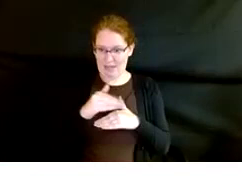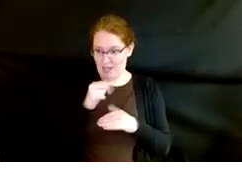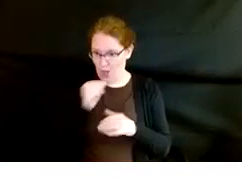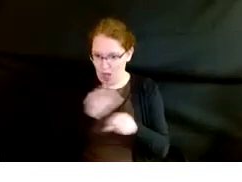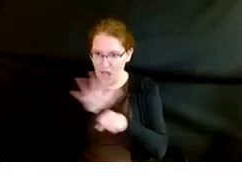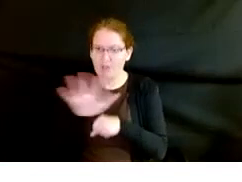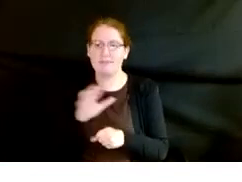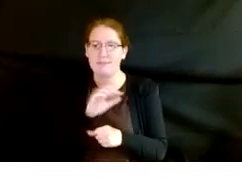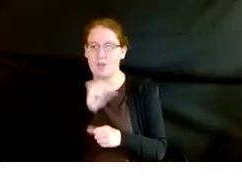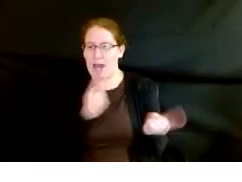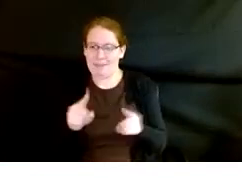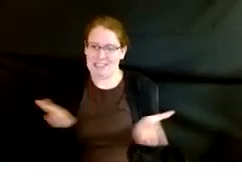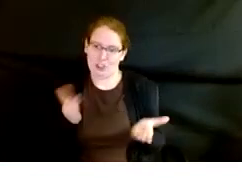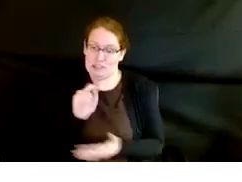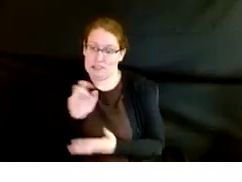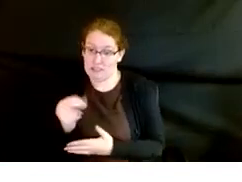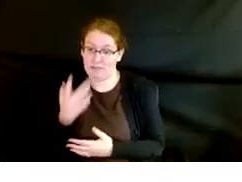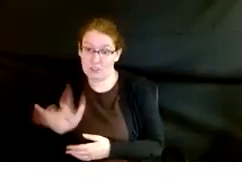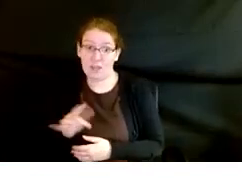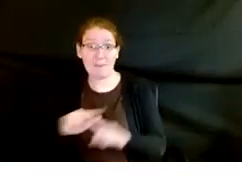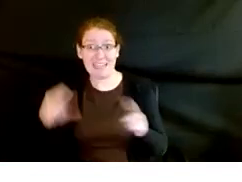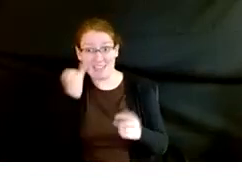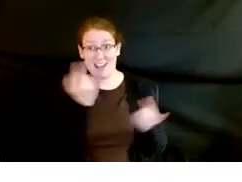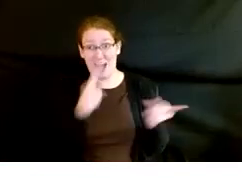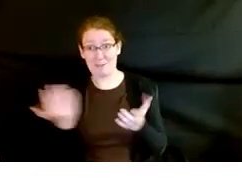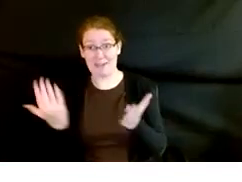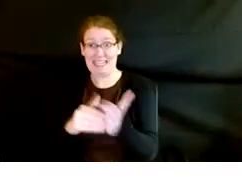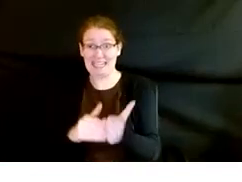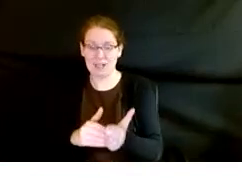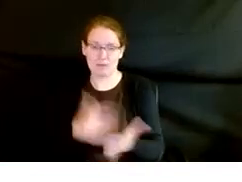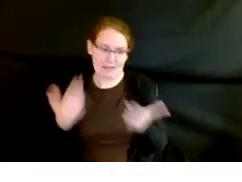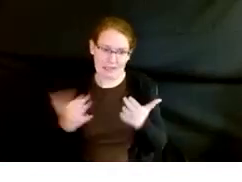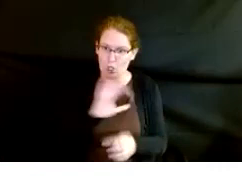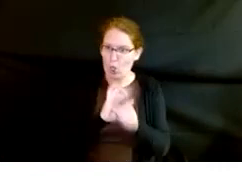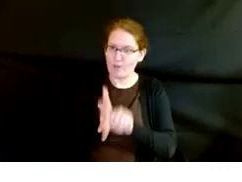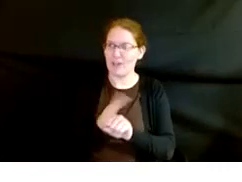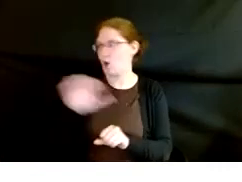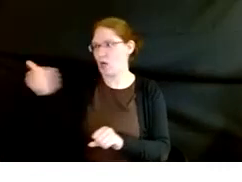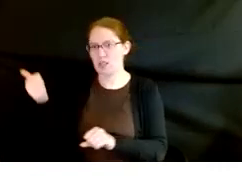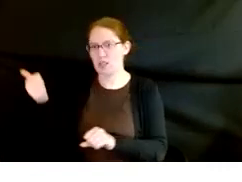but if we ever get to that place again, whether it's this pandemic or a different one, um we will